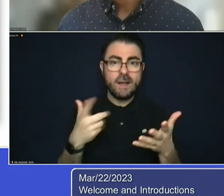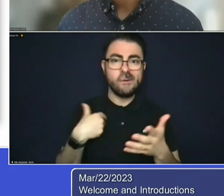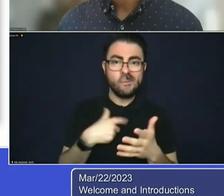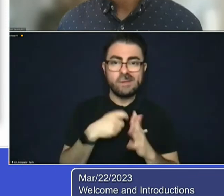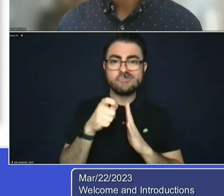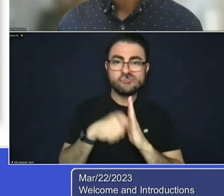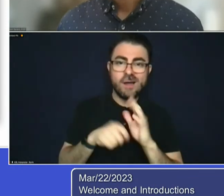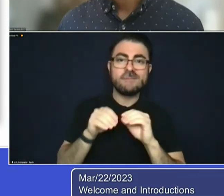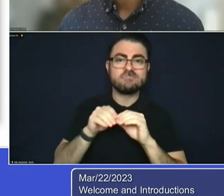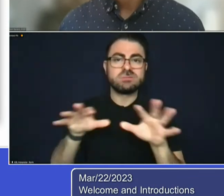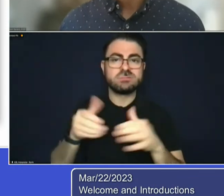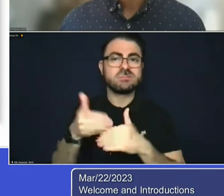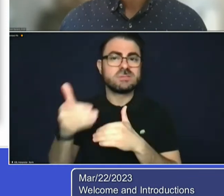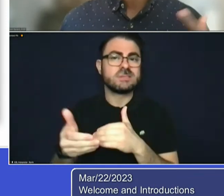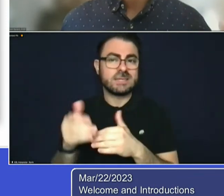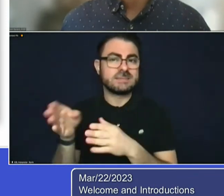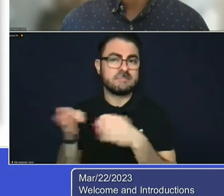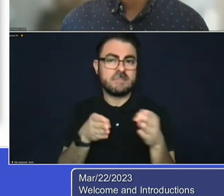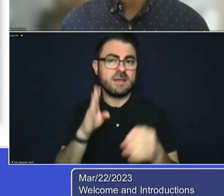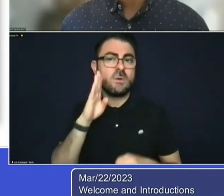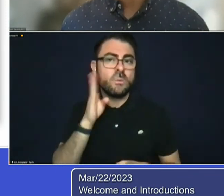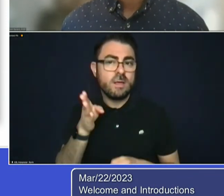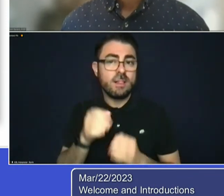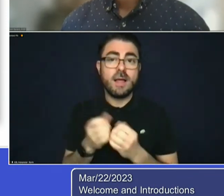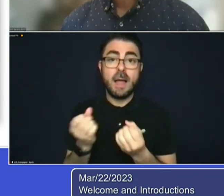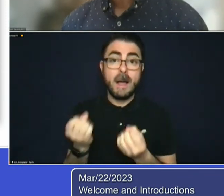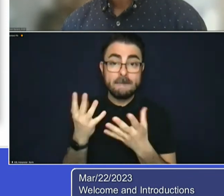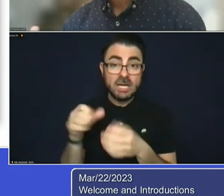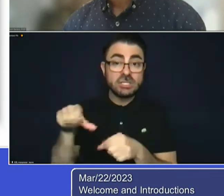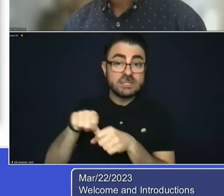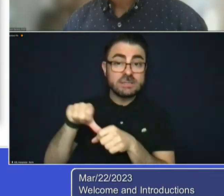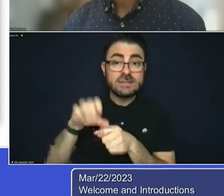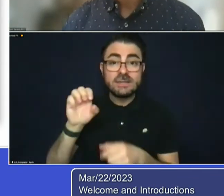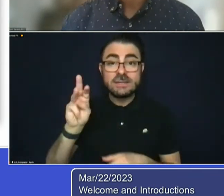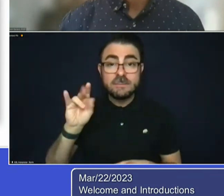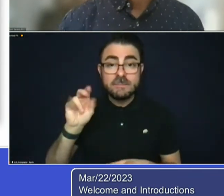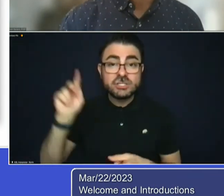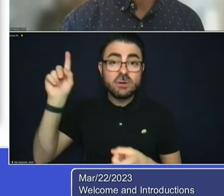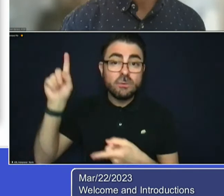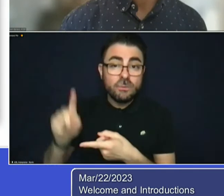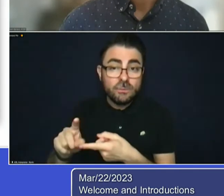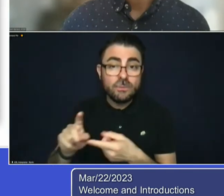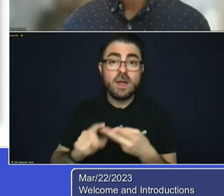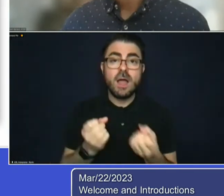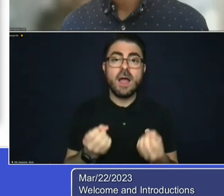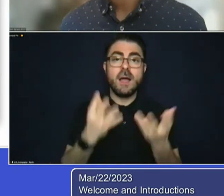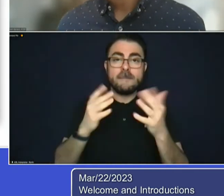TRACKING AND PUTTING OUT IN THE NEXT DRAFT OF OUR PLAN, IN TERMS